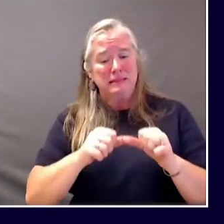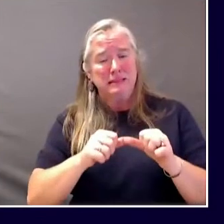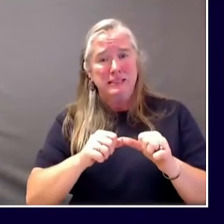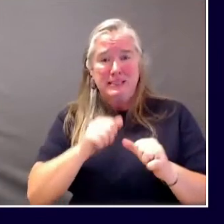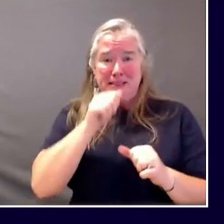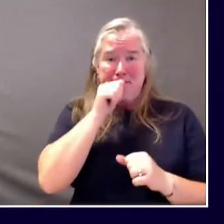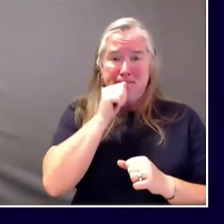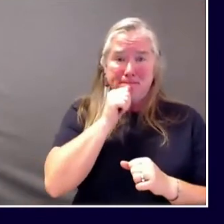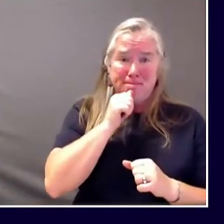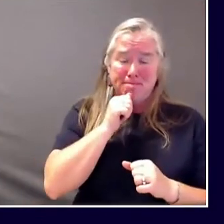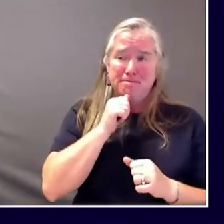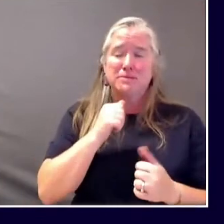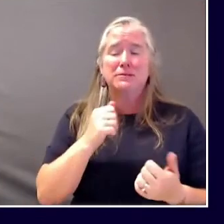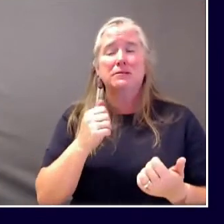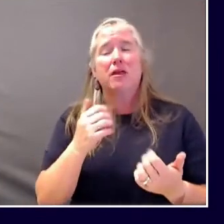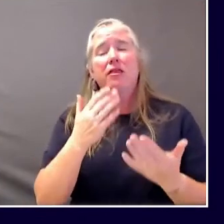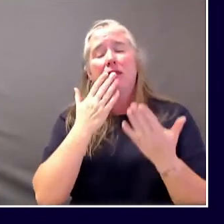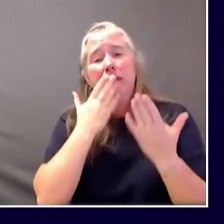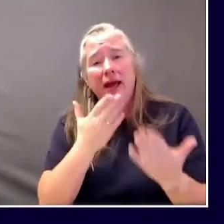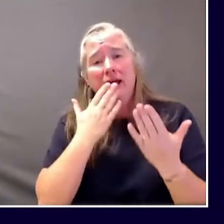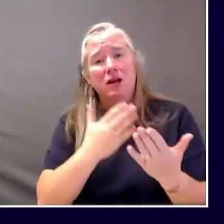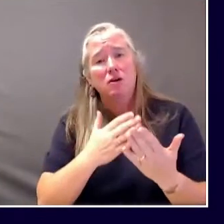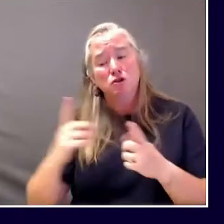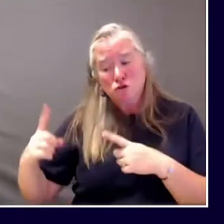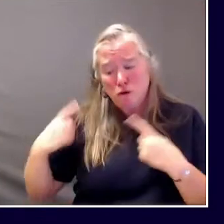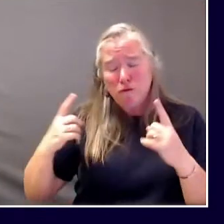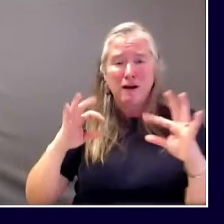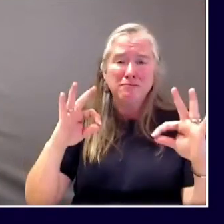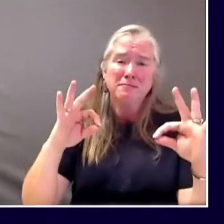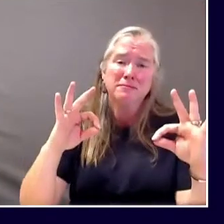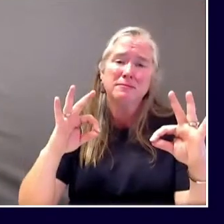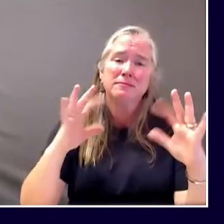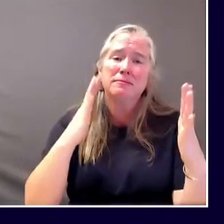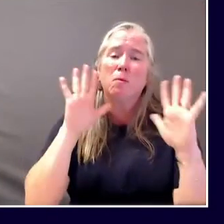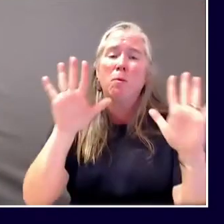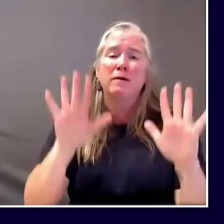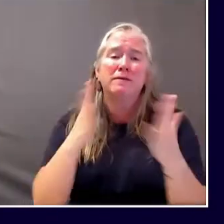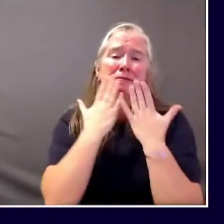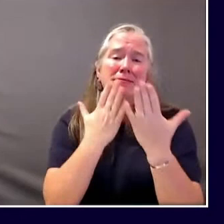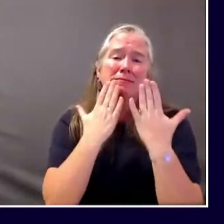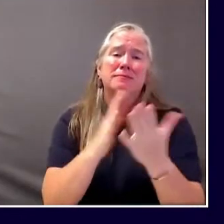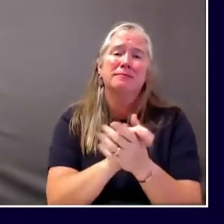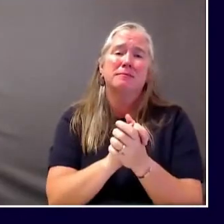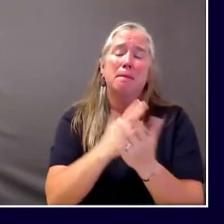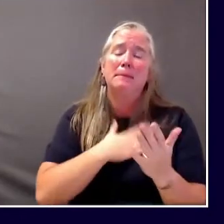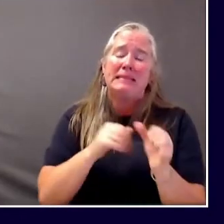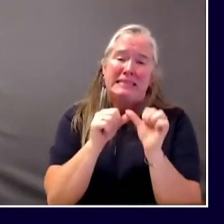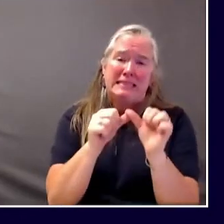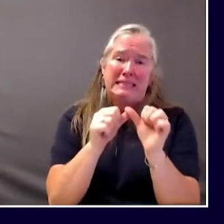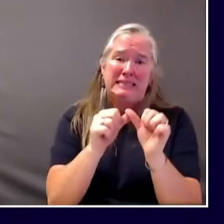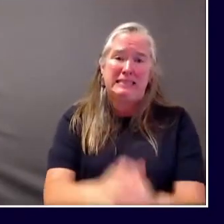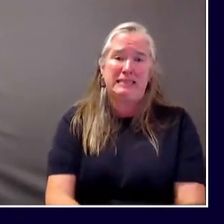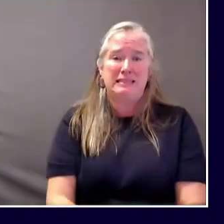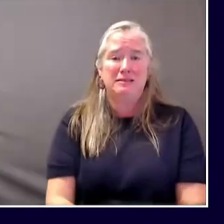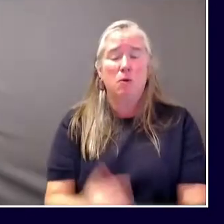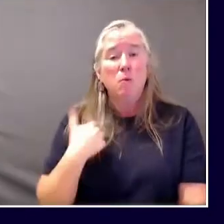cooperative we've done so well